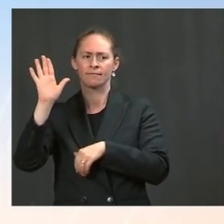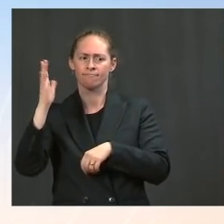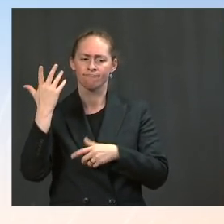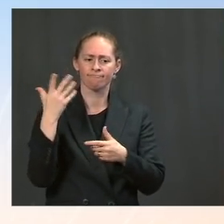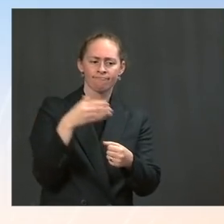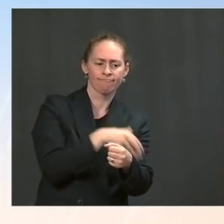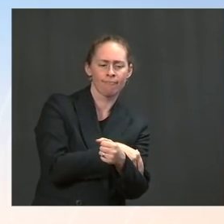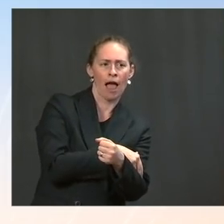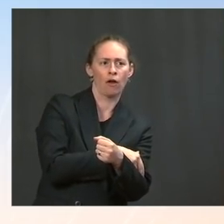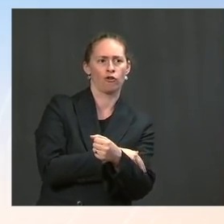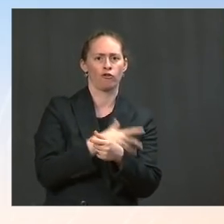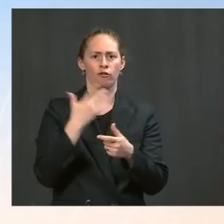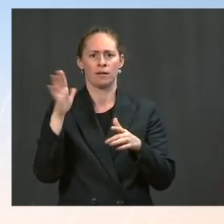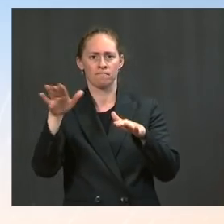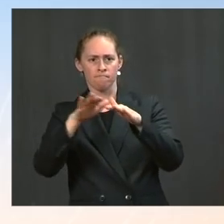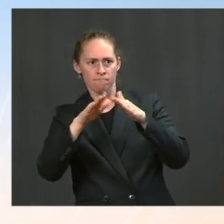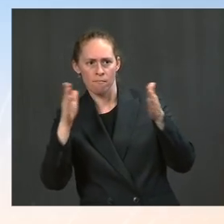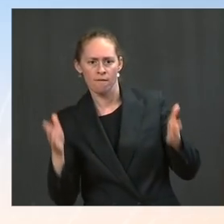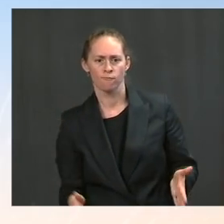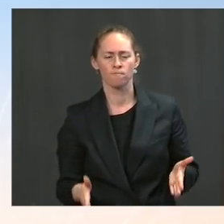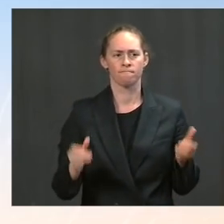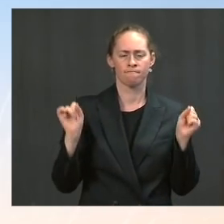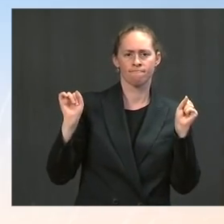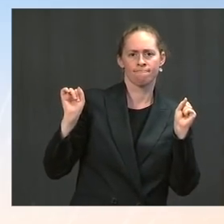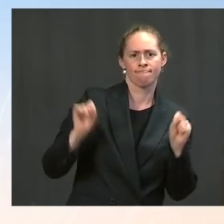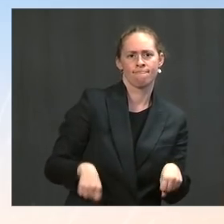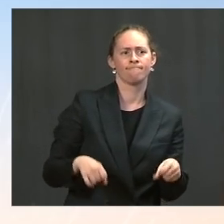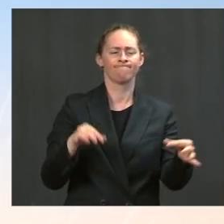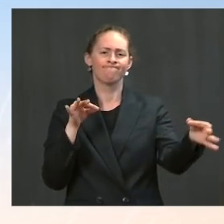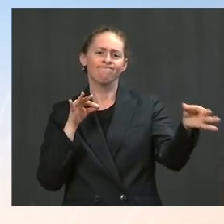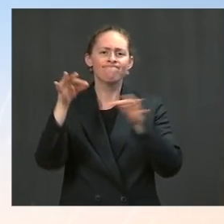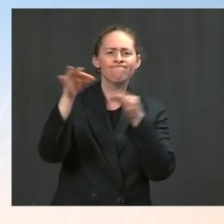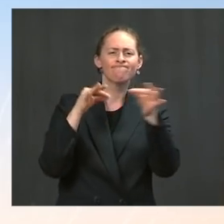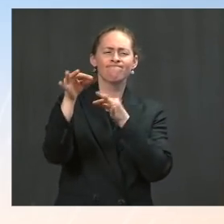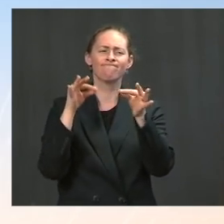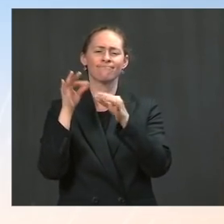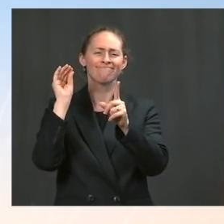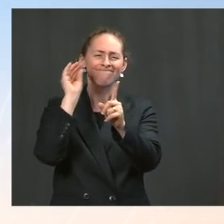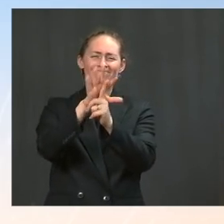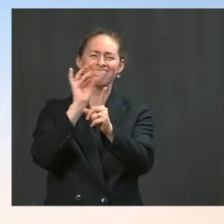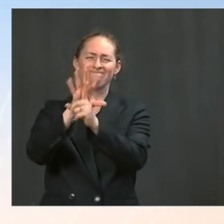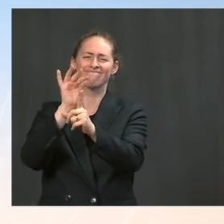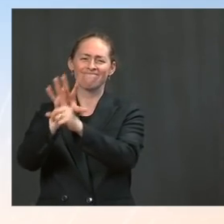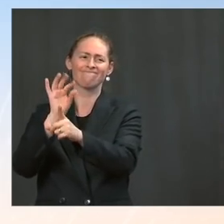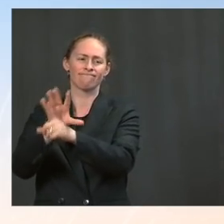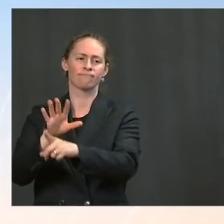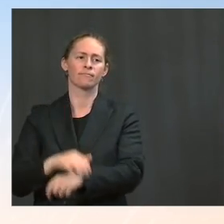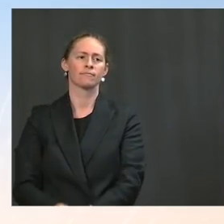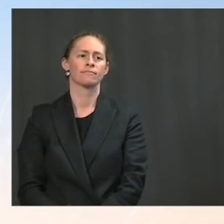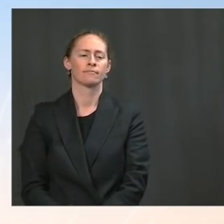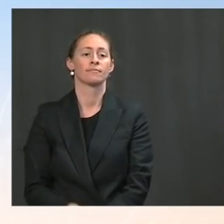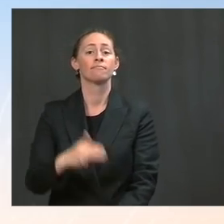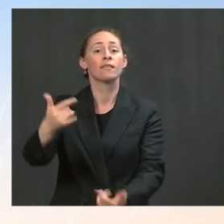about elevating it, engaging in it. And, as you know, the Vice President -- this will be a top priority for her. She will be front and center